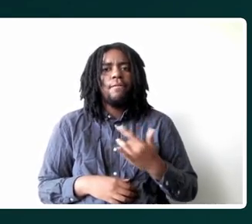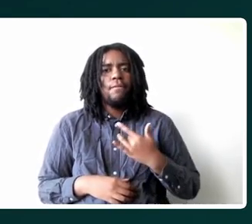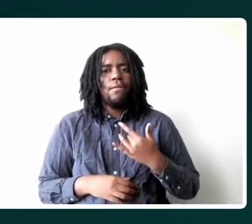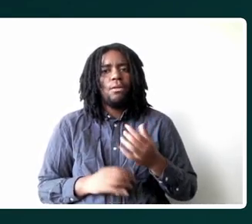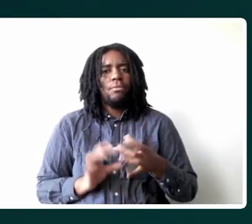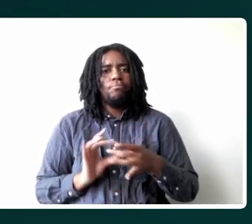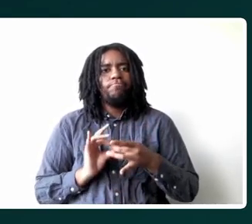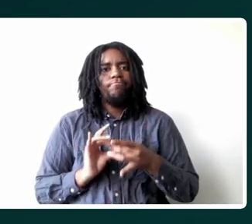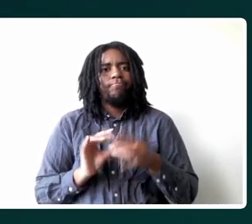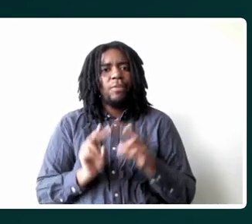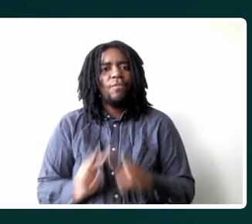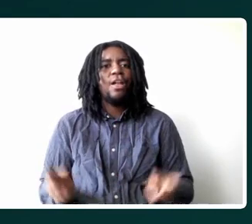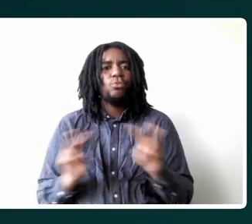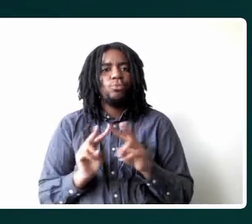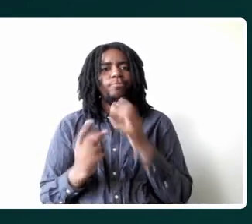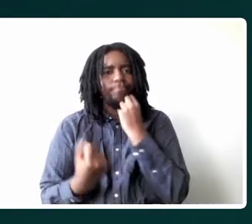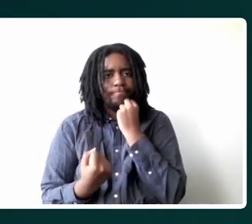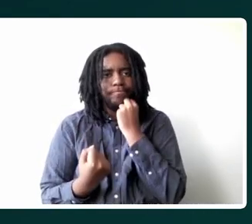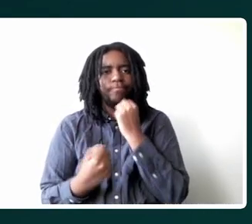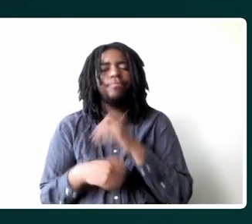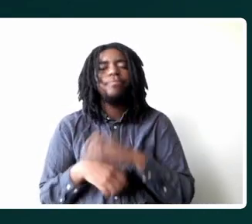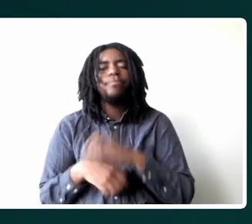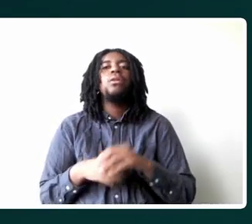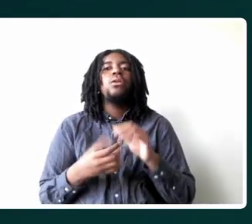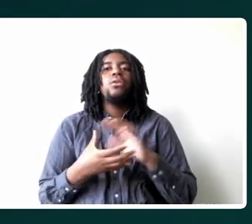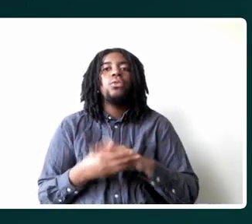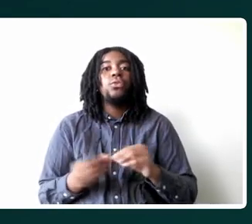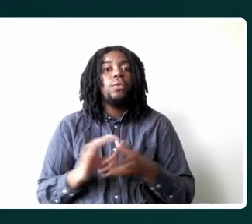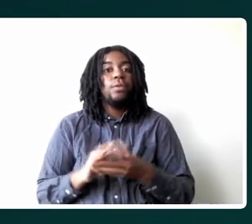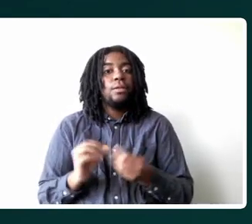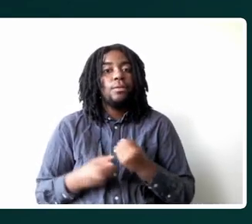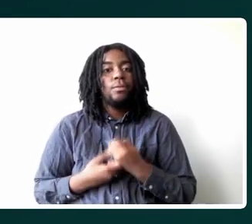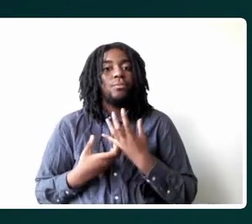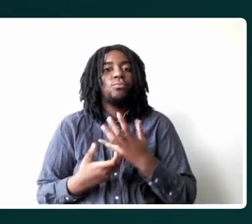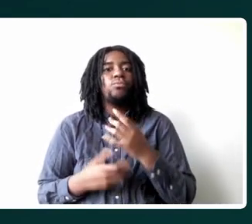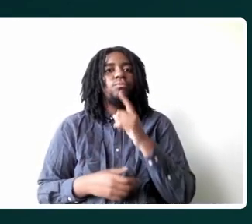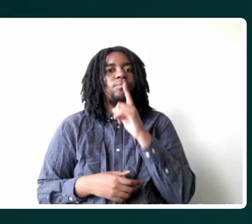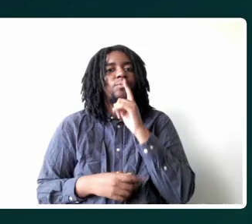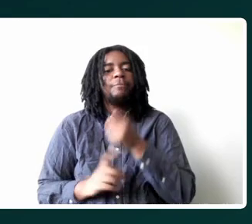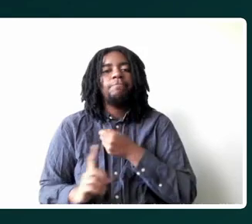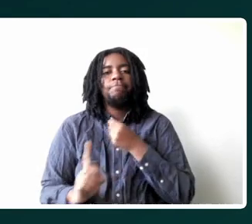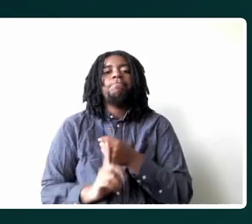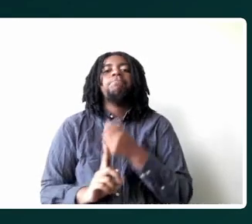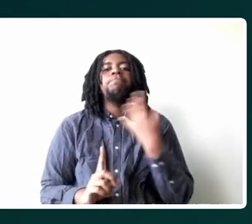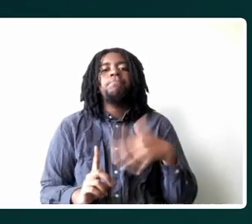Storytelling is a very powerful way to create community. There is a growing body of research